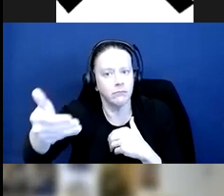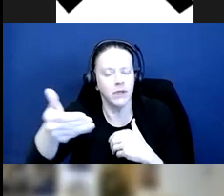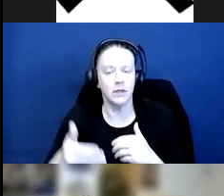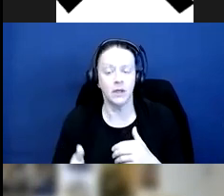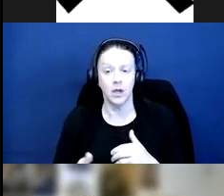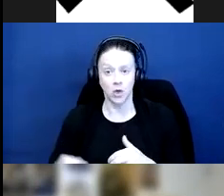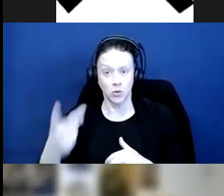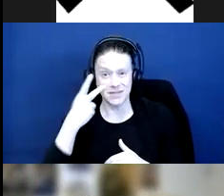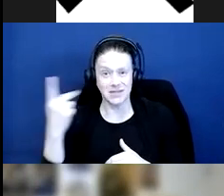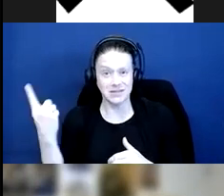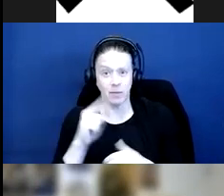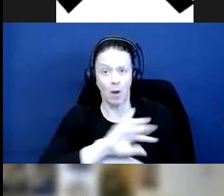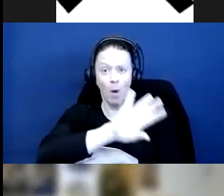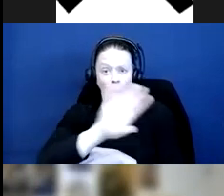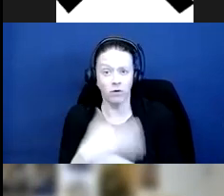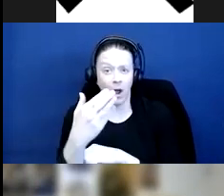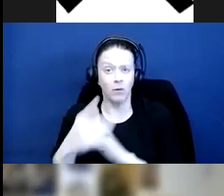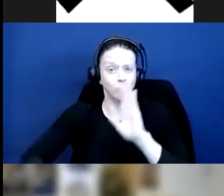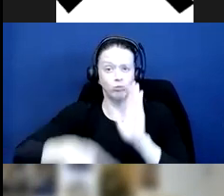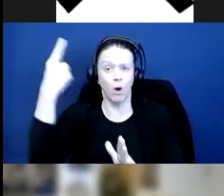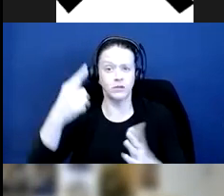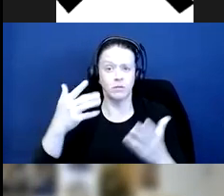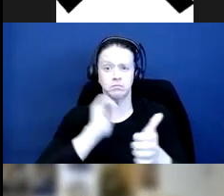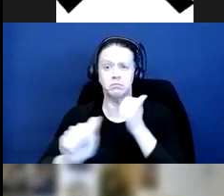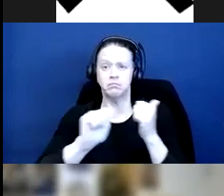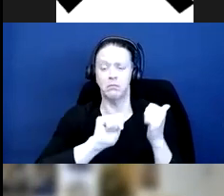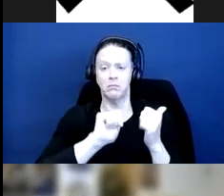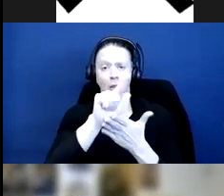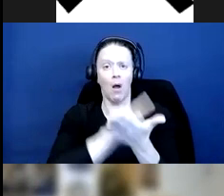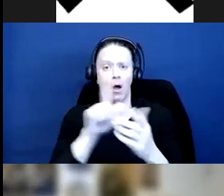happening in one legislative session. Often it takes many,